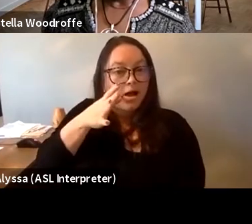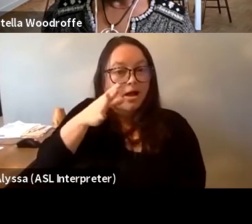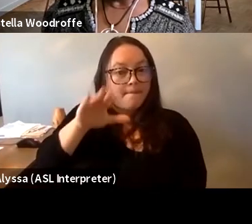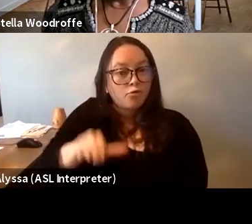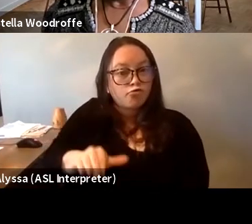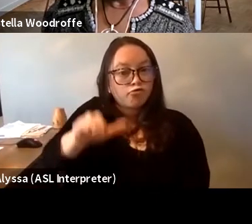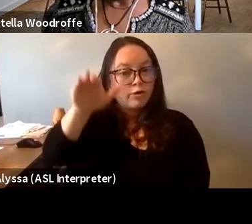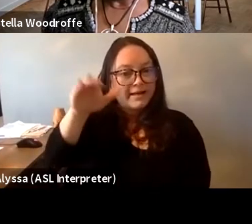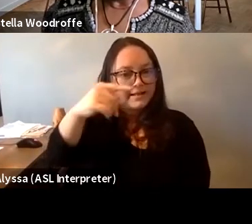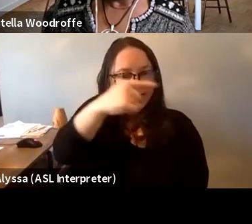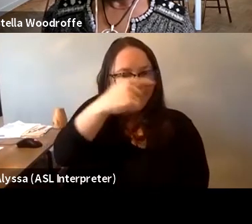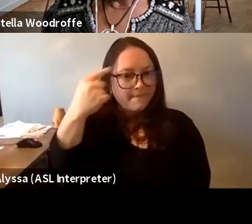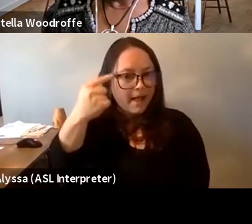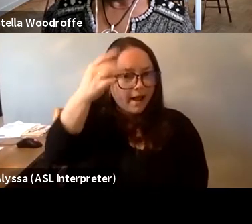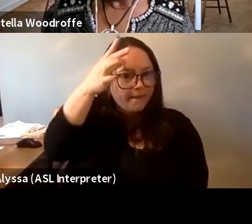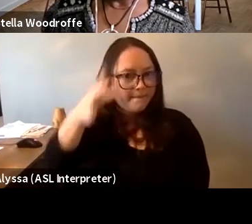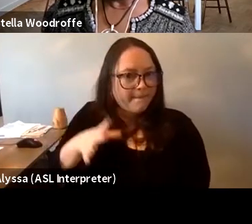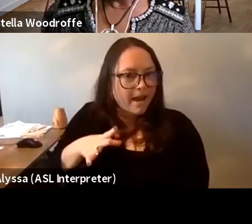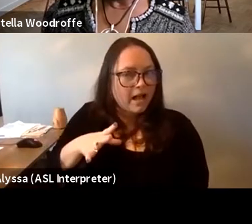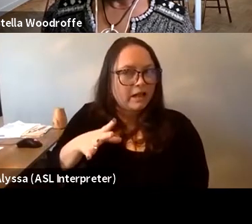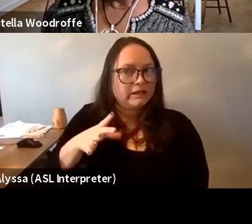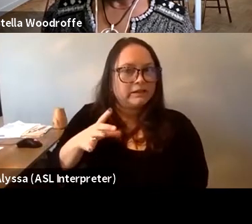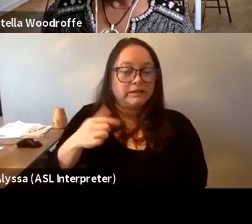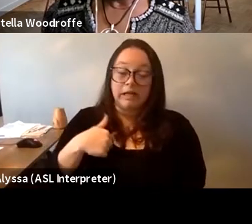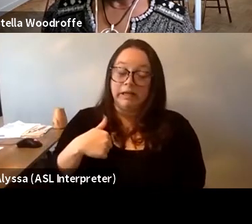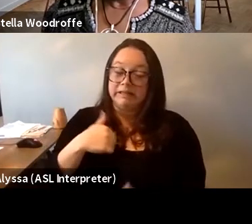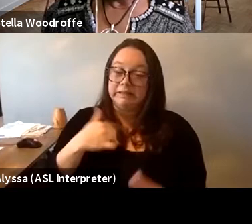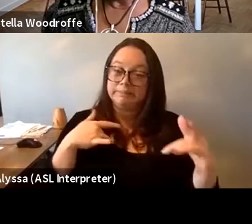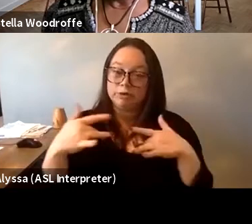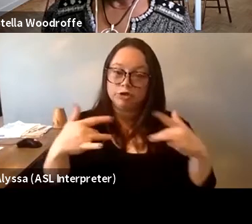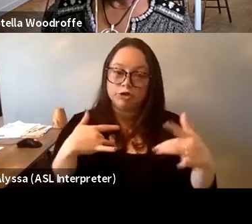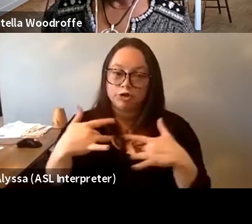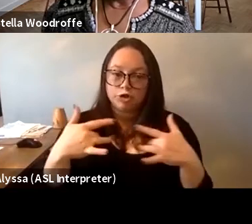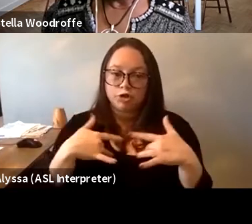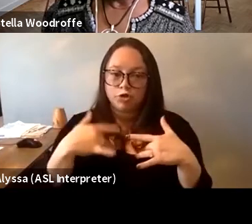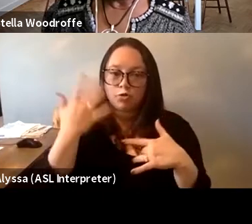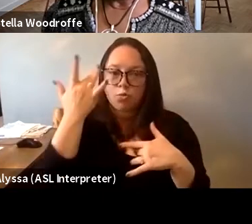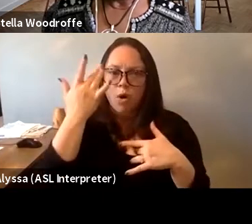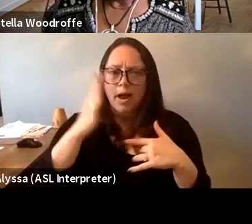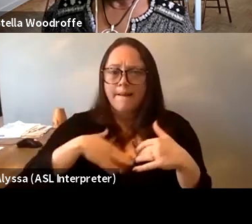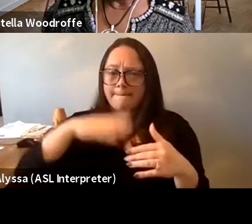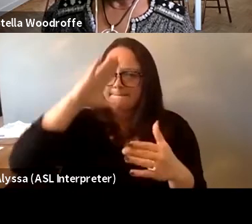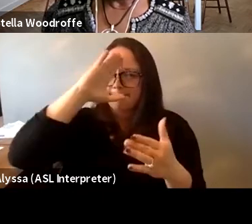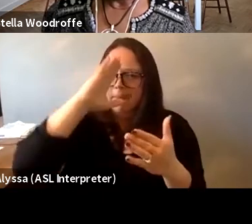concerned because my son, he's brilliant, he's just so smart.